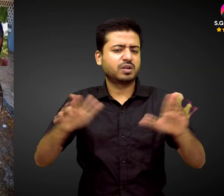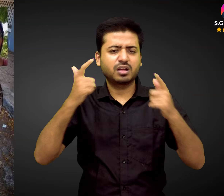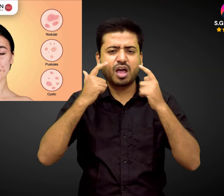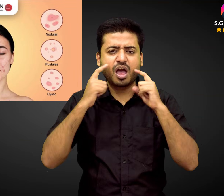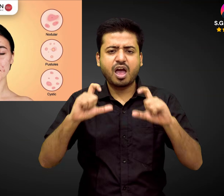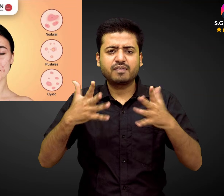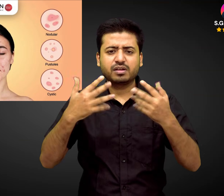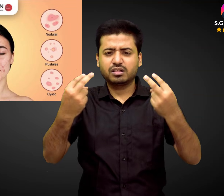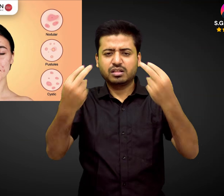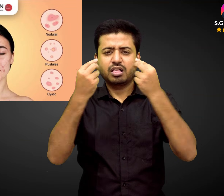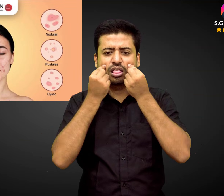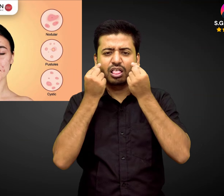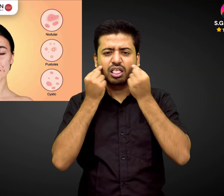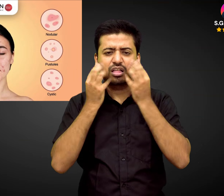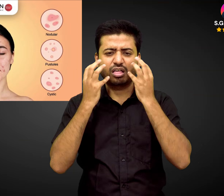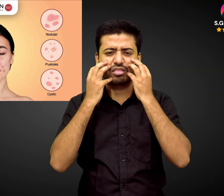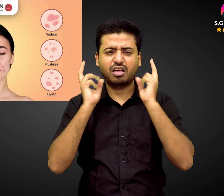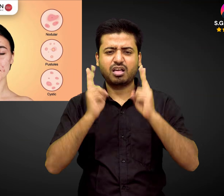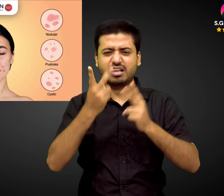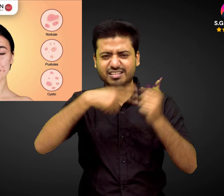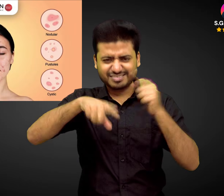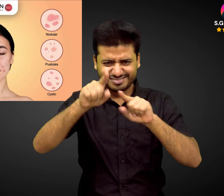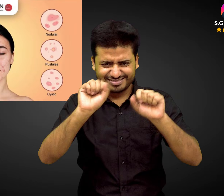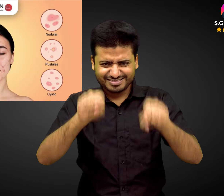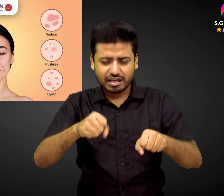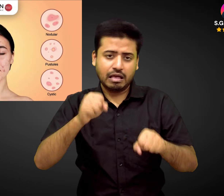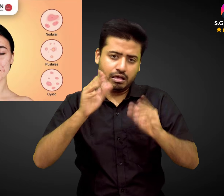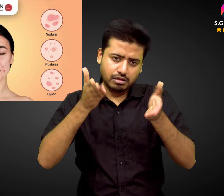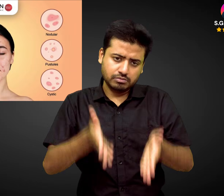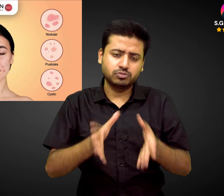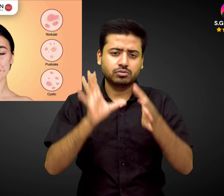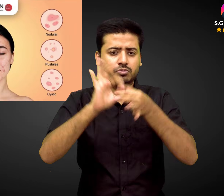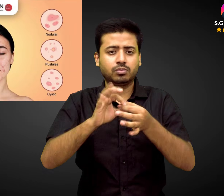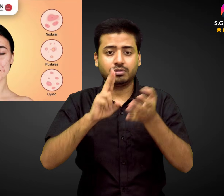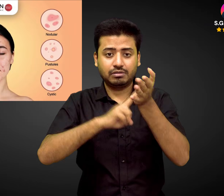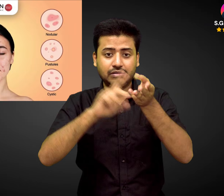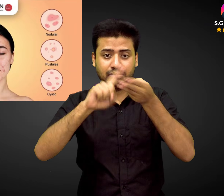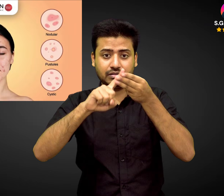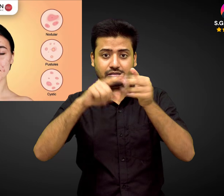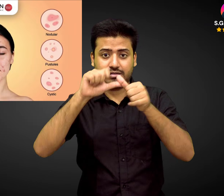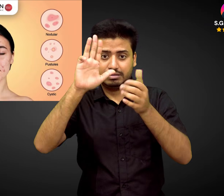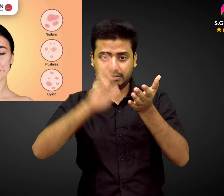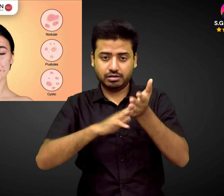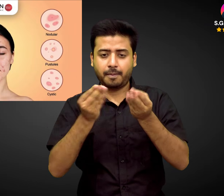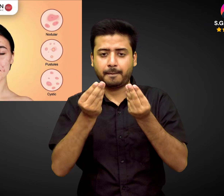provides unparalleled purification for congested pores. Rice flour has been a celebrated beauty